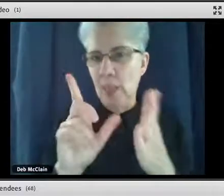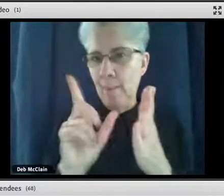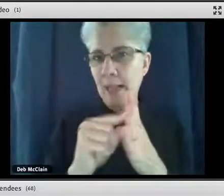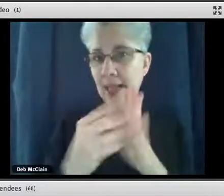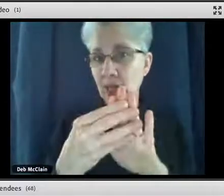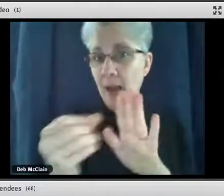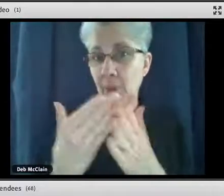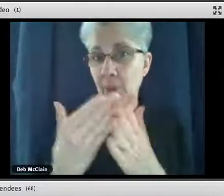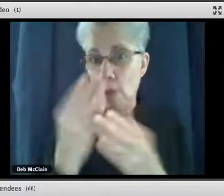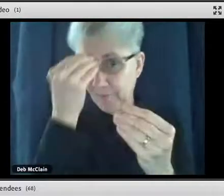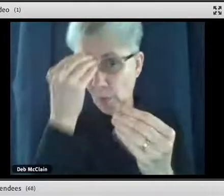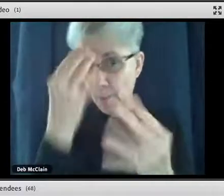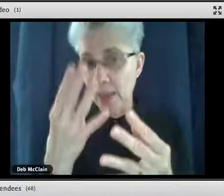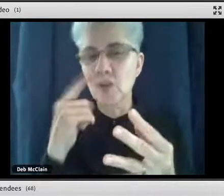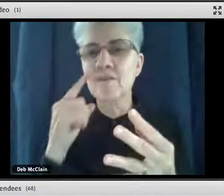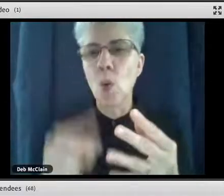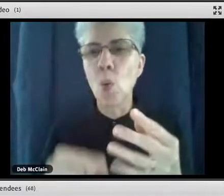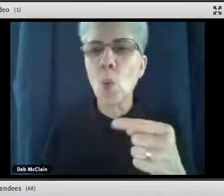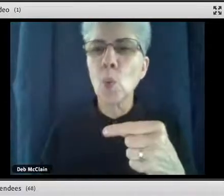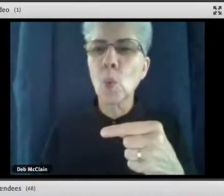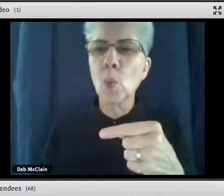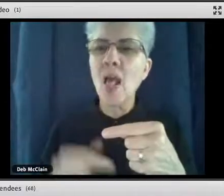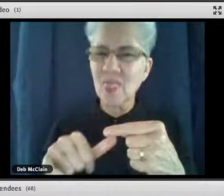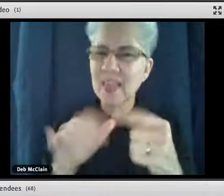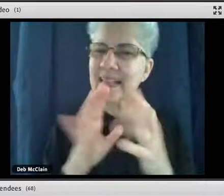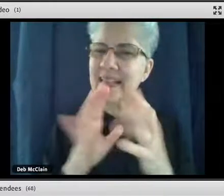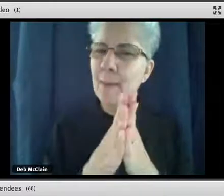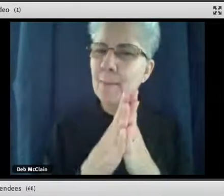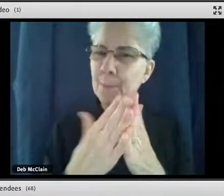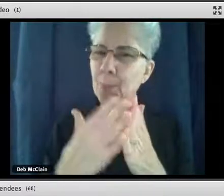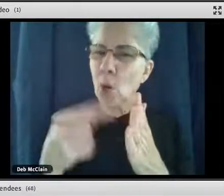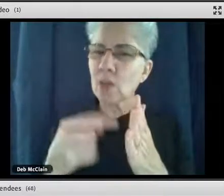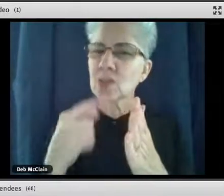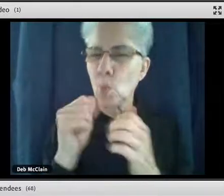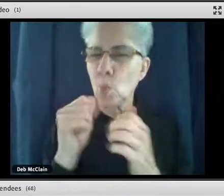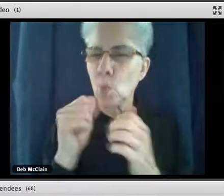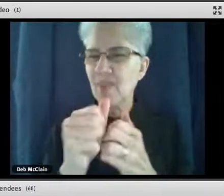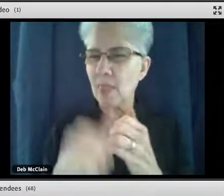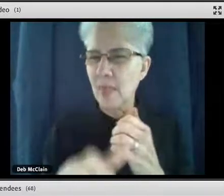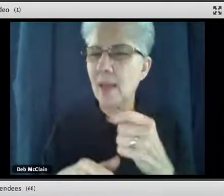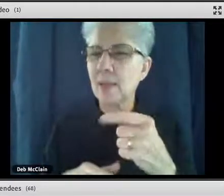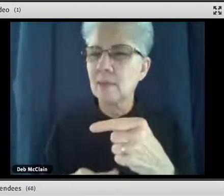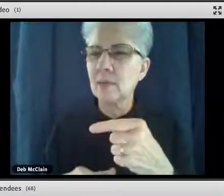So if this is the publication and copyright information for this particular publication,